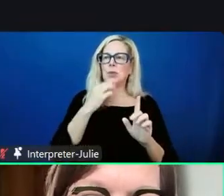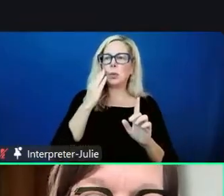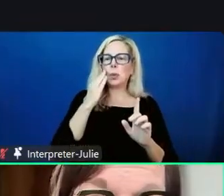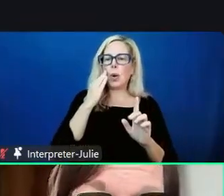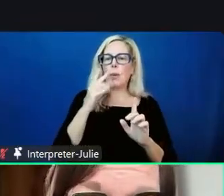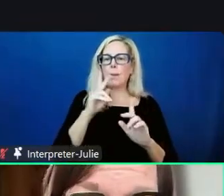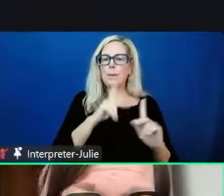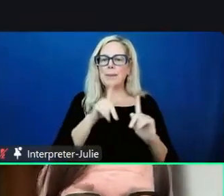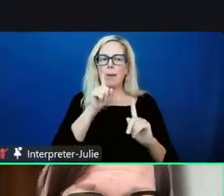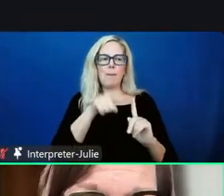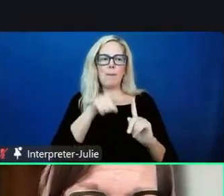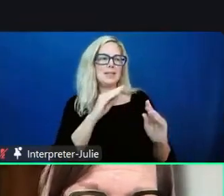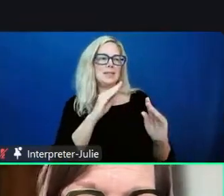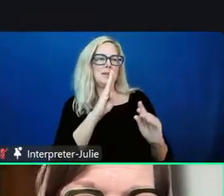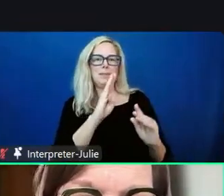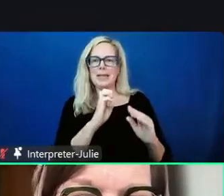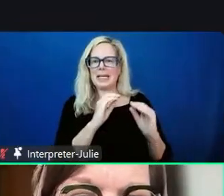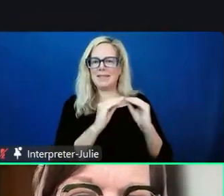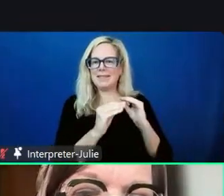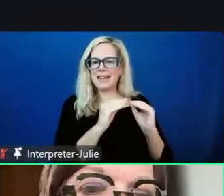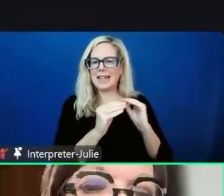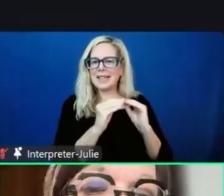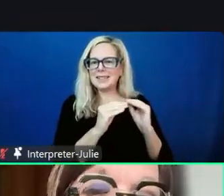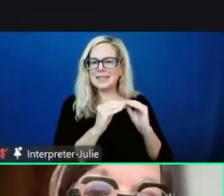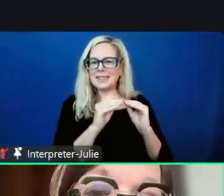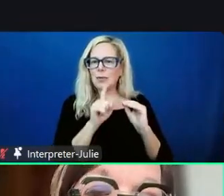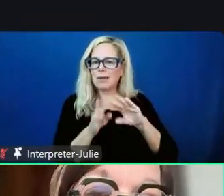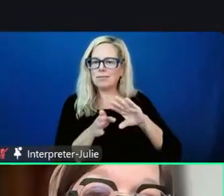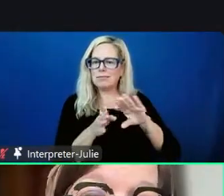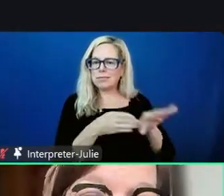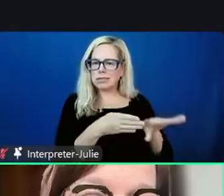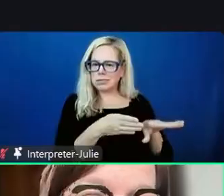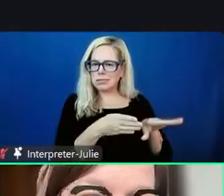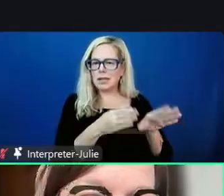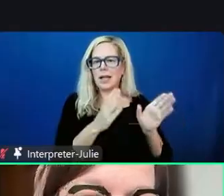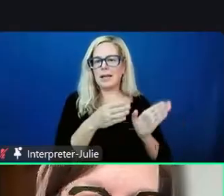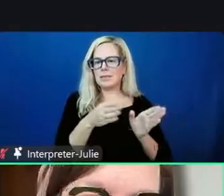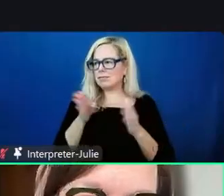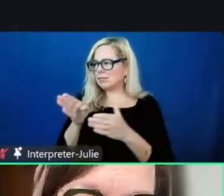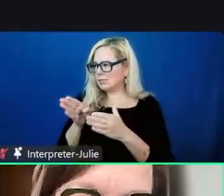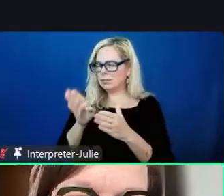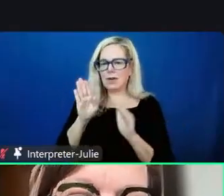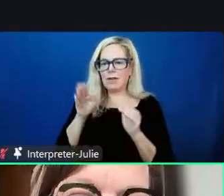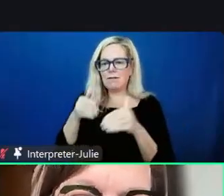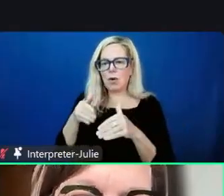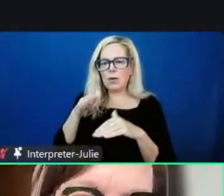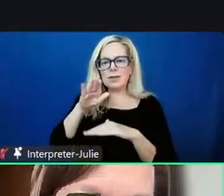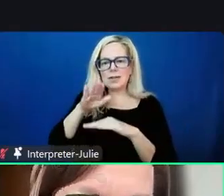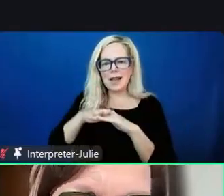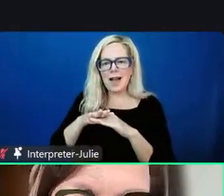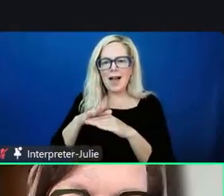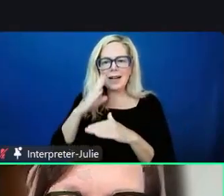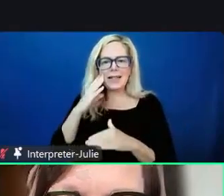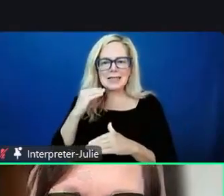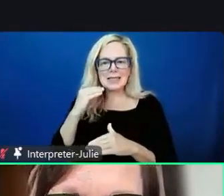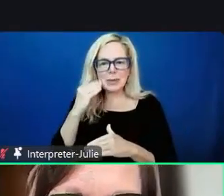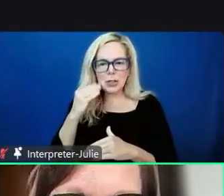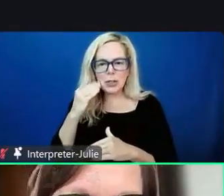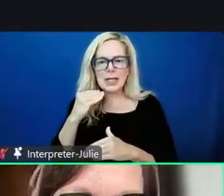fixed, centers multiply marginalized experiences and addresses structural inequities in healthcare.